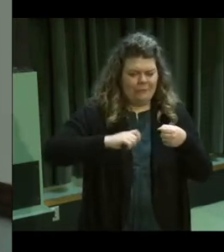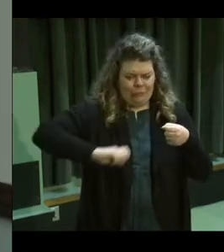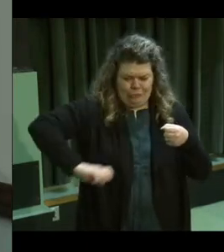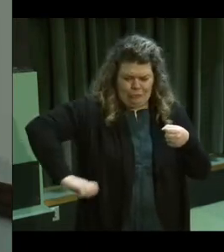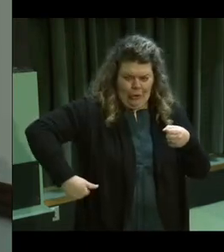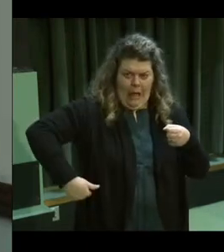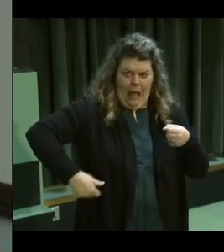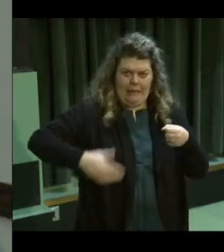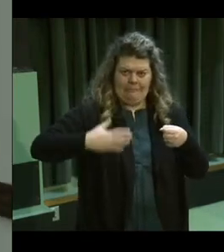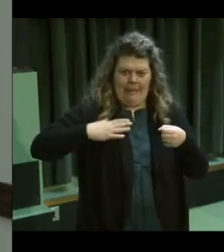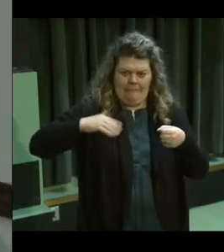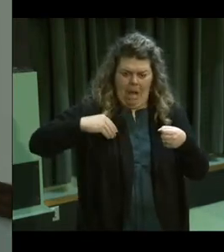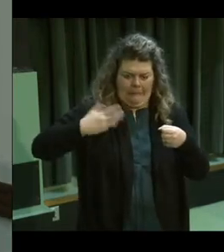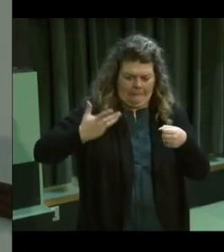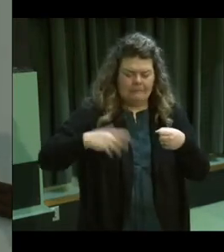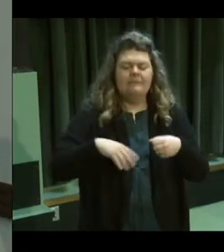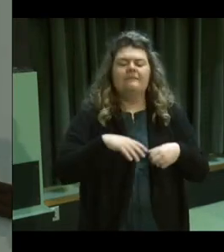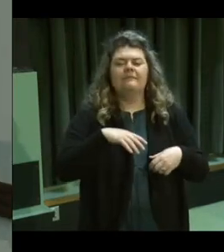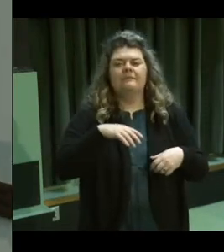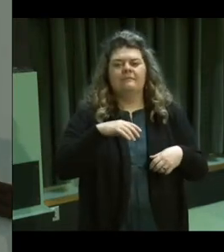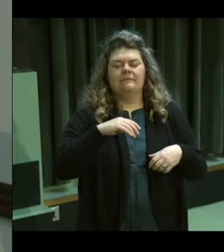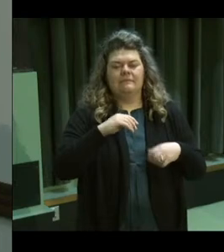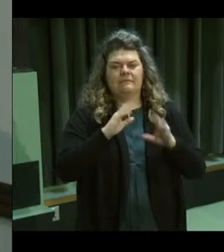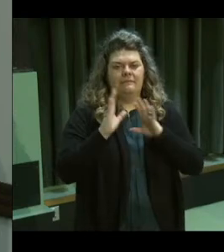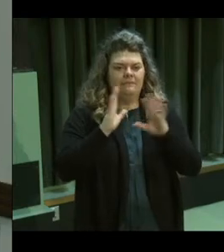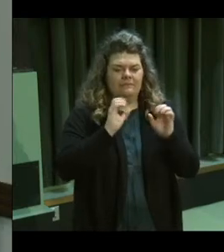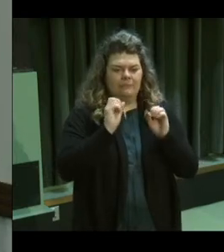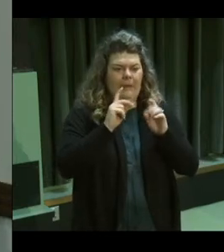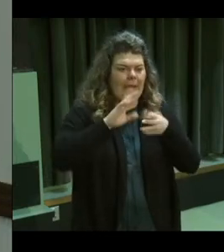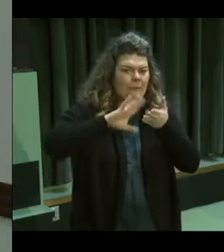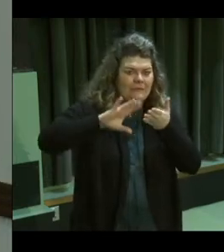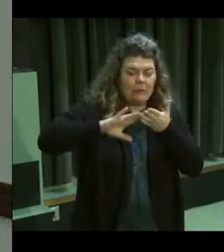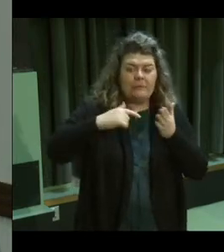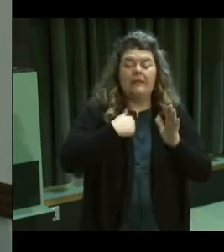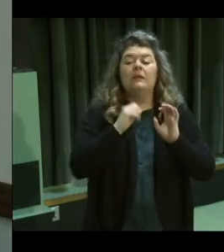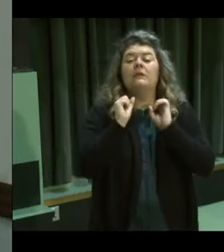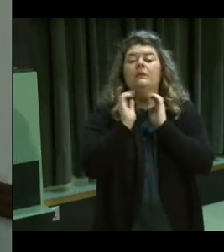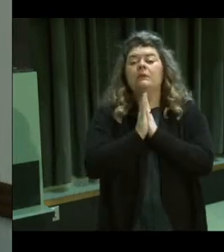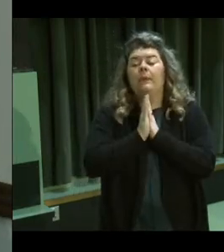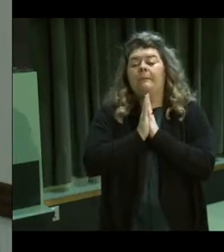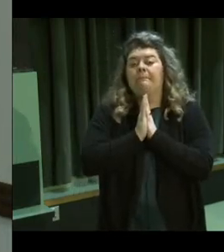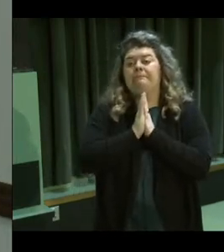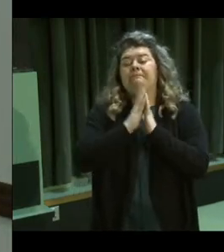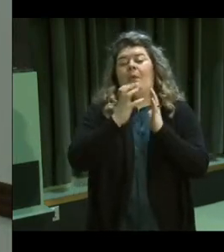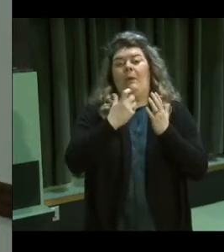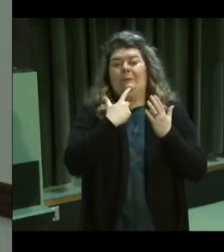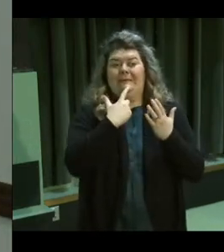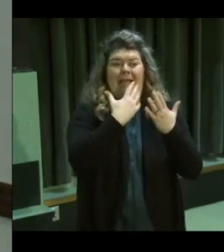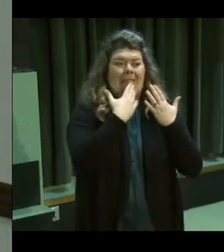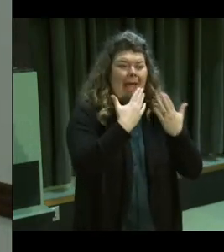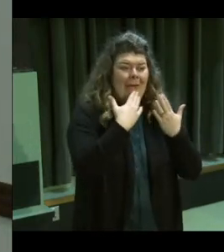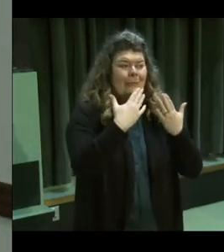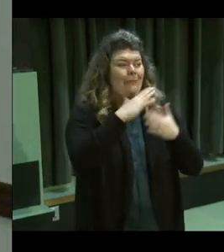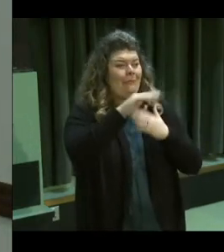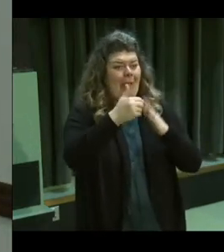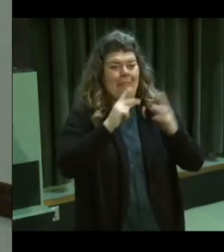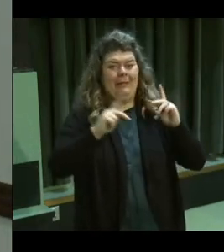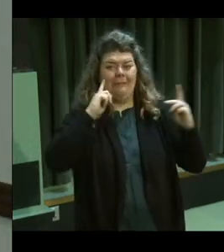Okay. Well maybe that's for